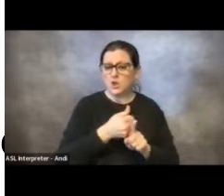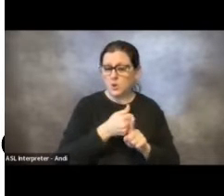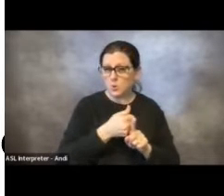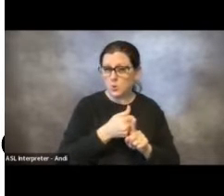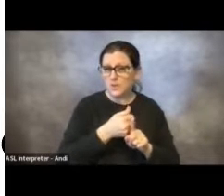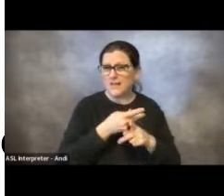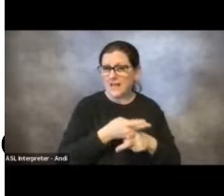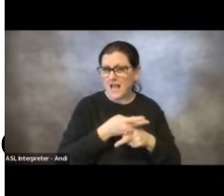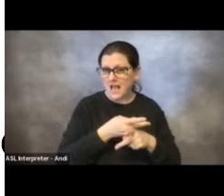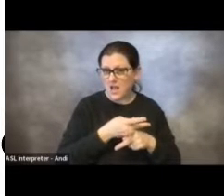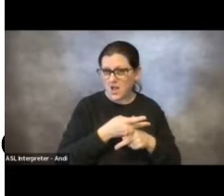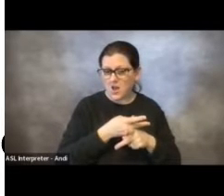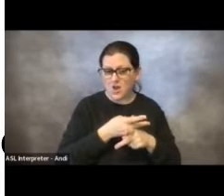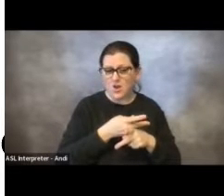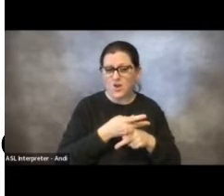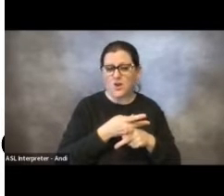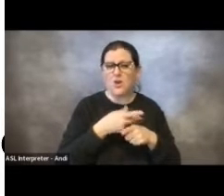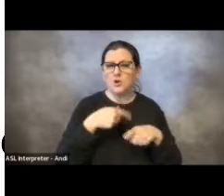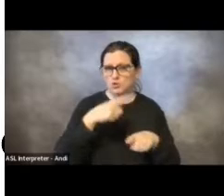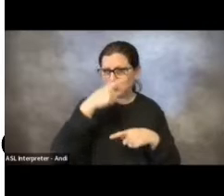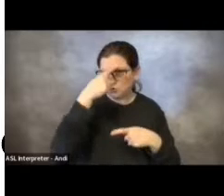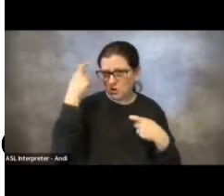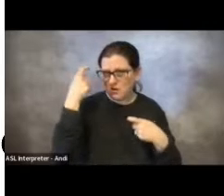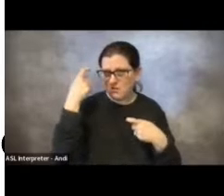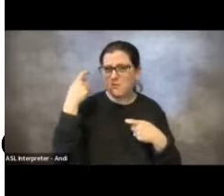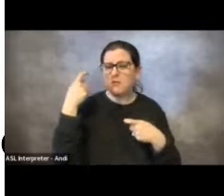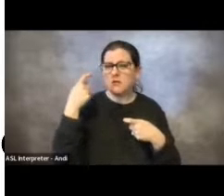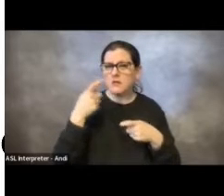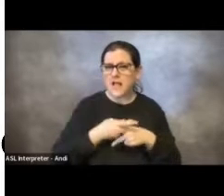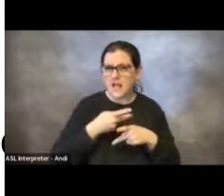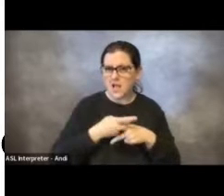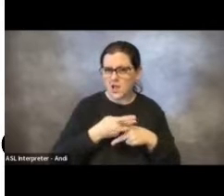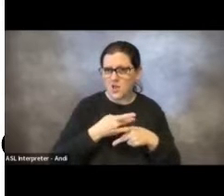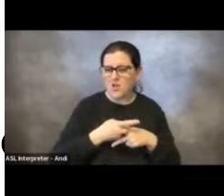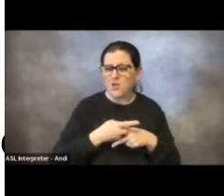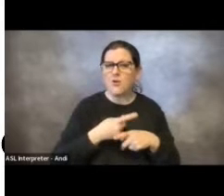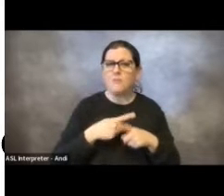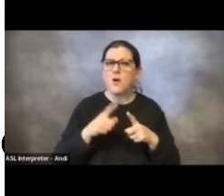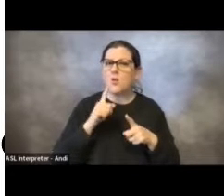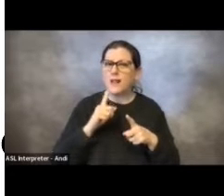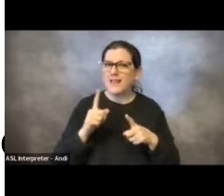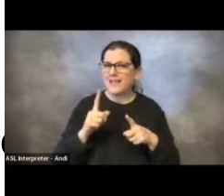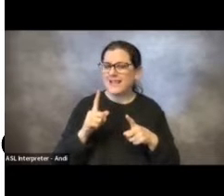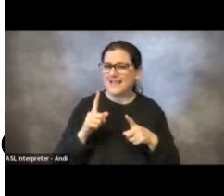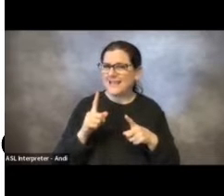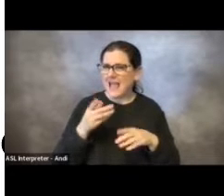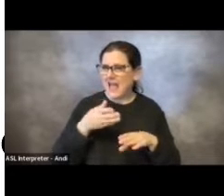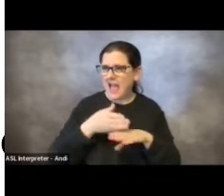setting in the trauma care. But there aren't really clear guidelines on how can we best